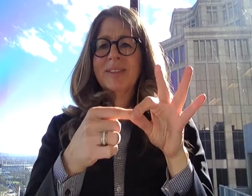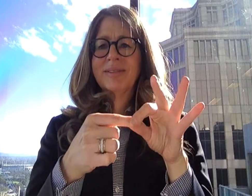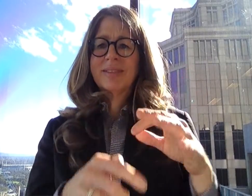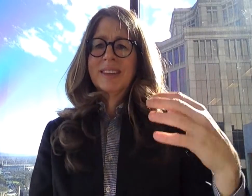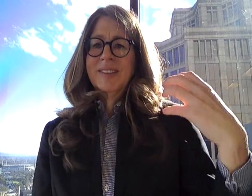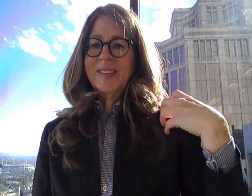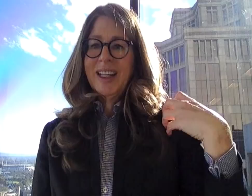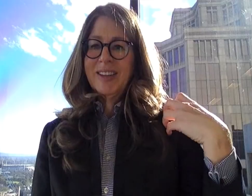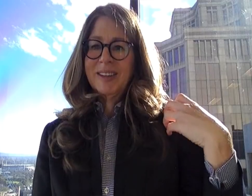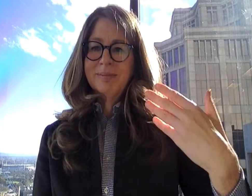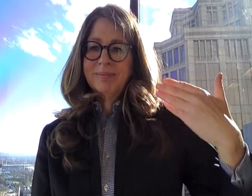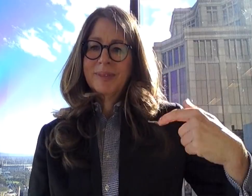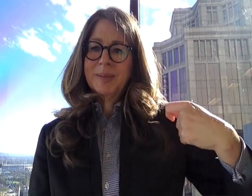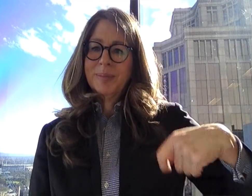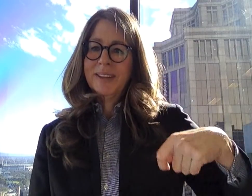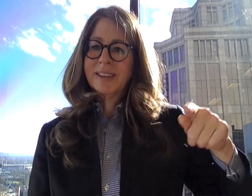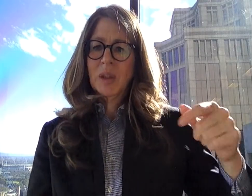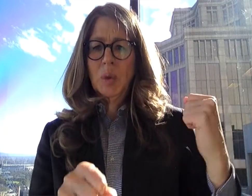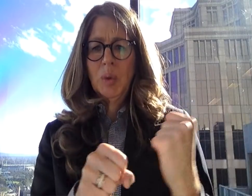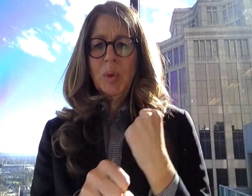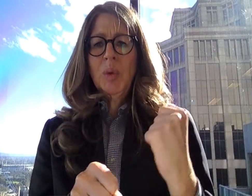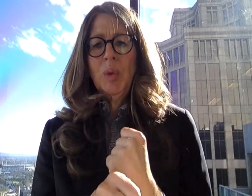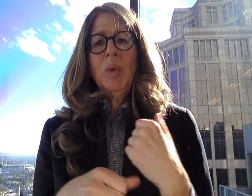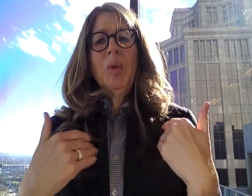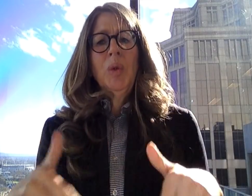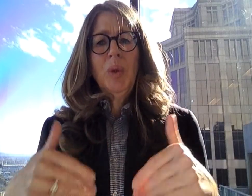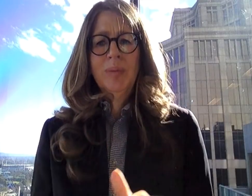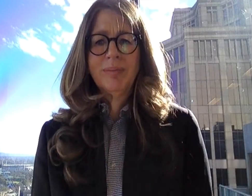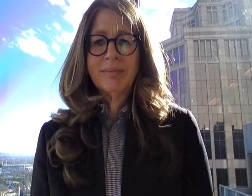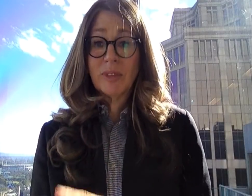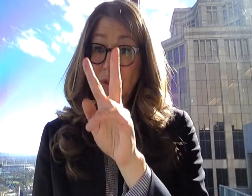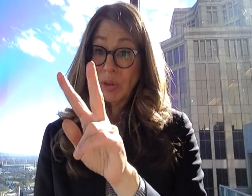the many achievements of Dr Valery Rukhledev during his time as ICSD President including: